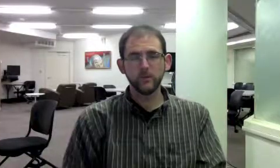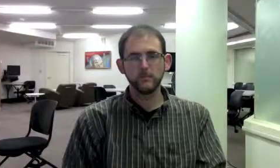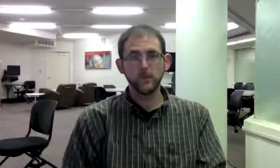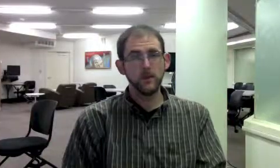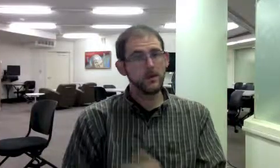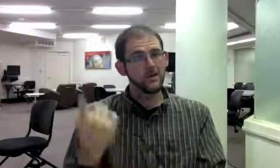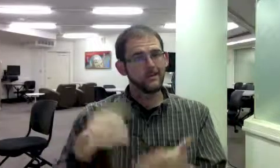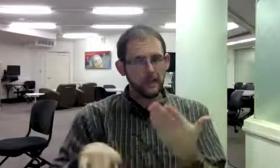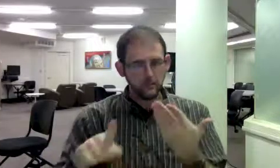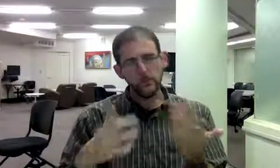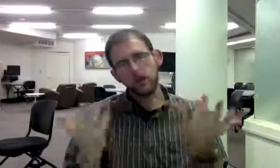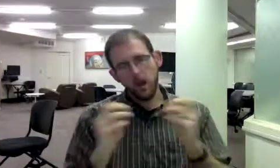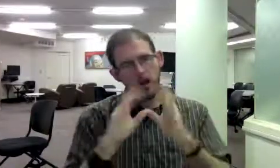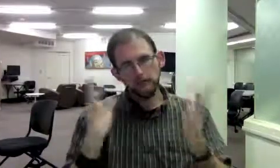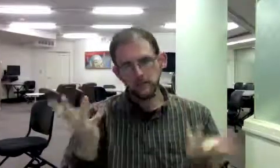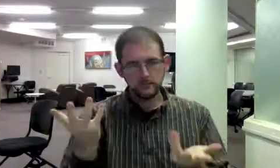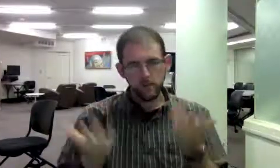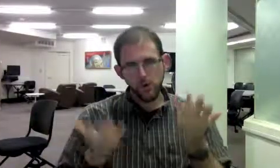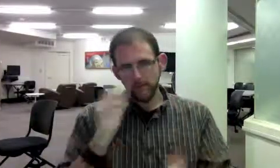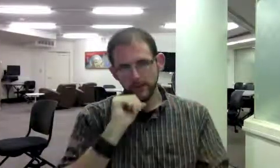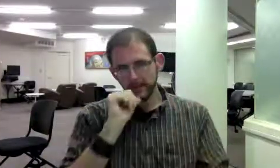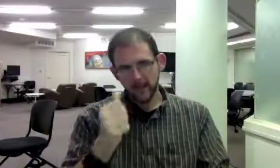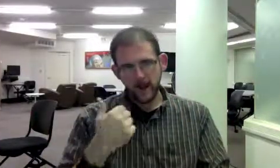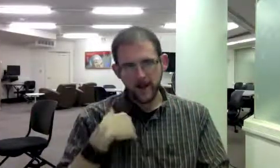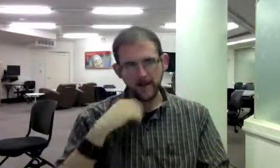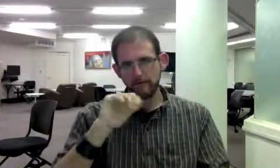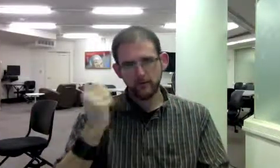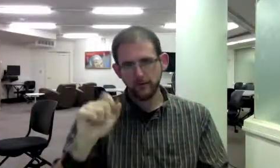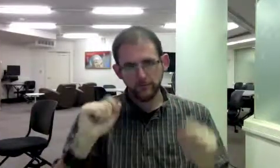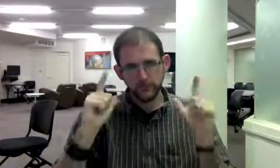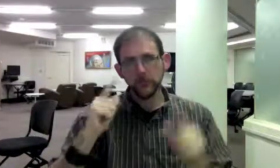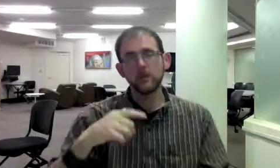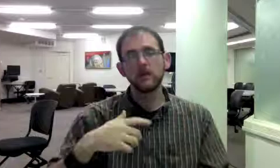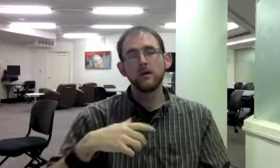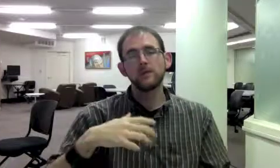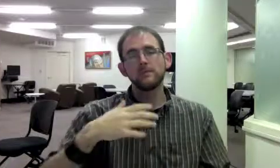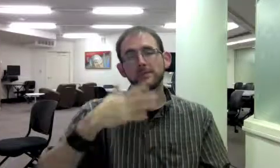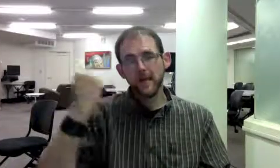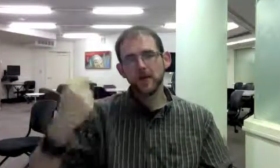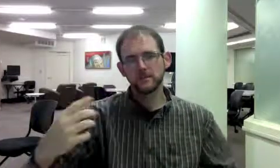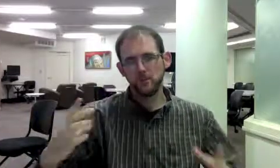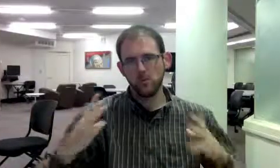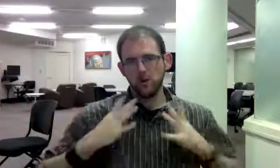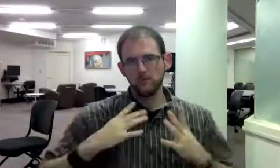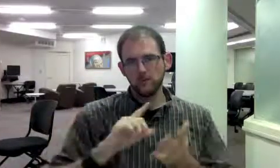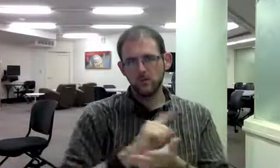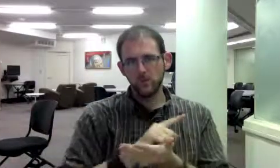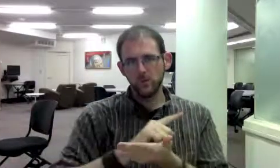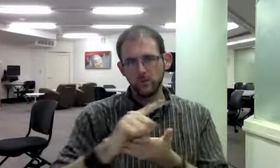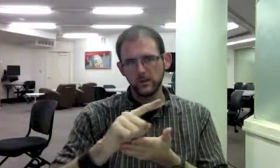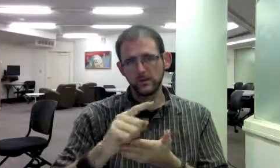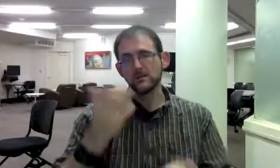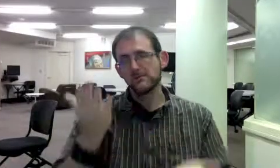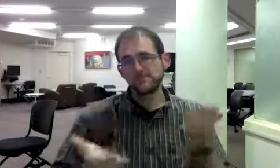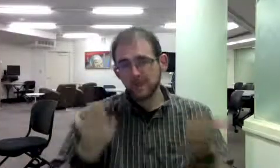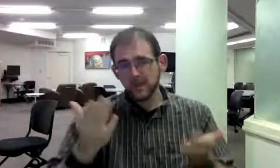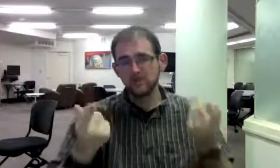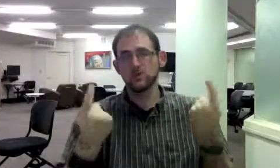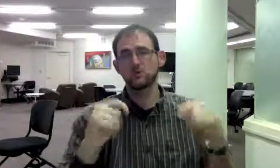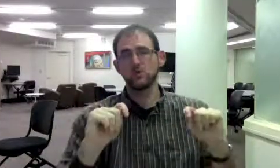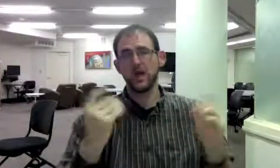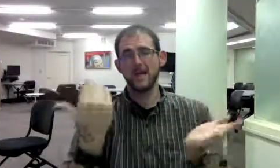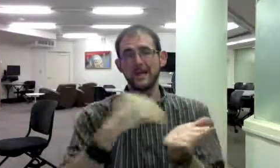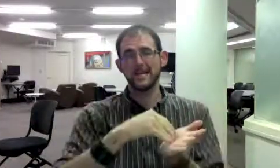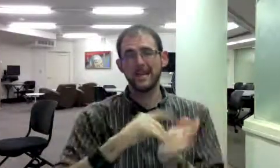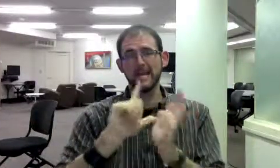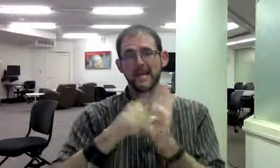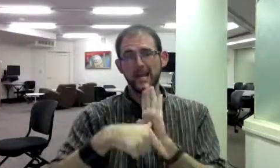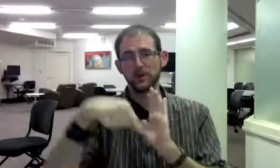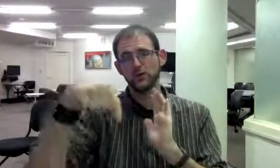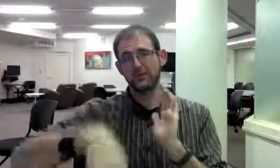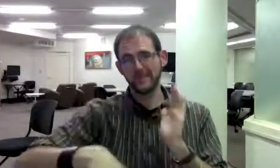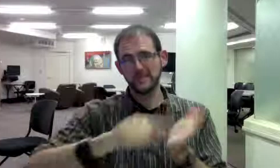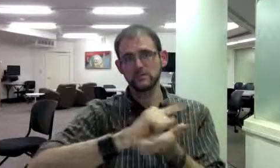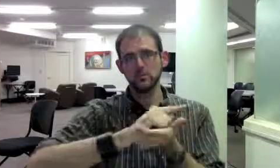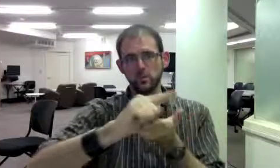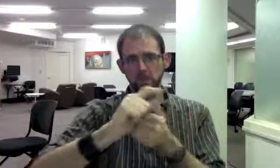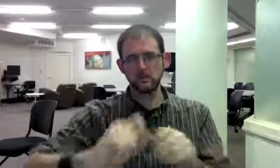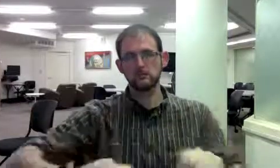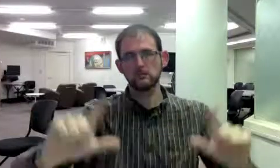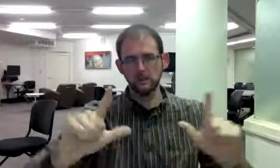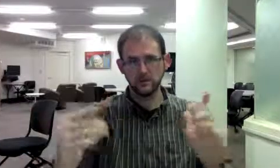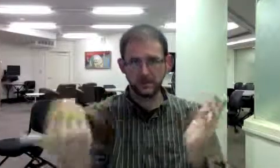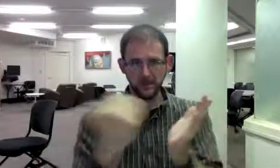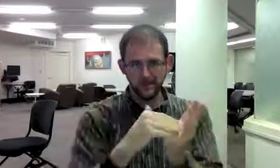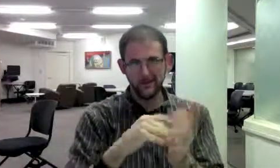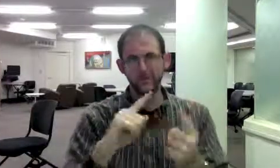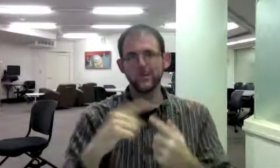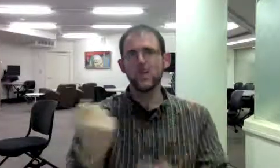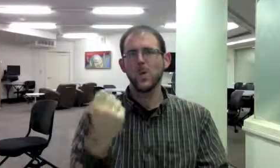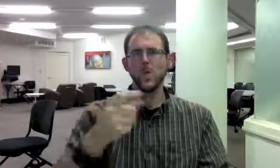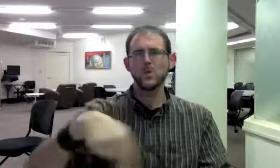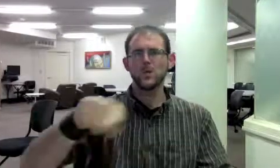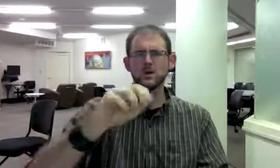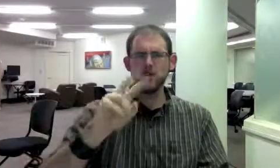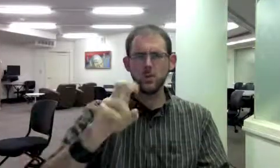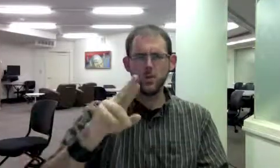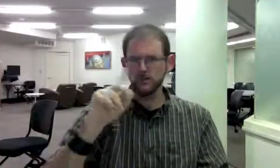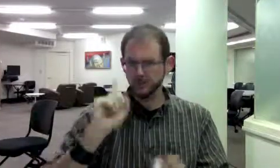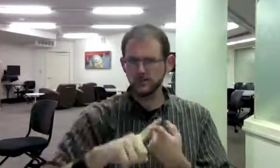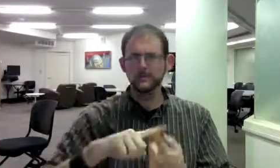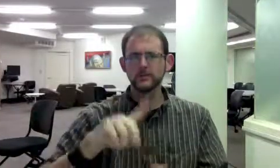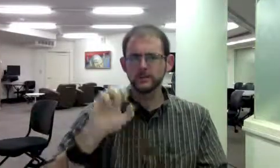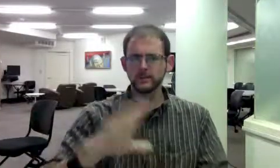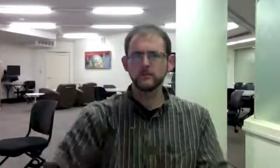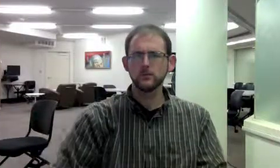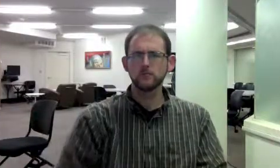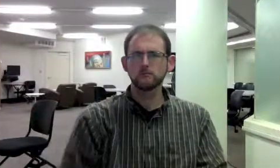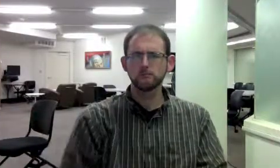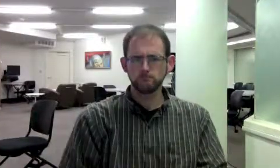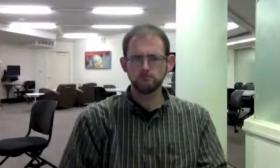Now, next week, there probably won't be another vlog -- I'm off all week -- but I may try again this week, to hold you over until December!